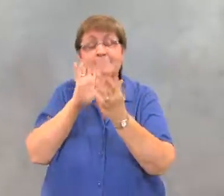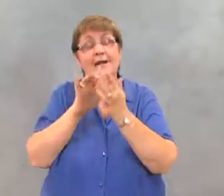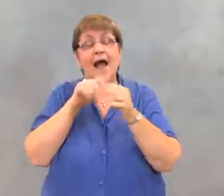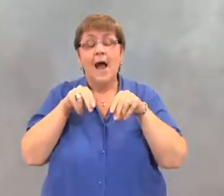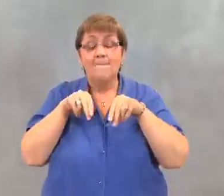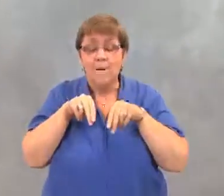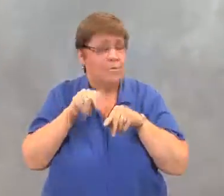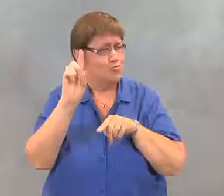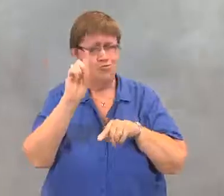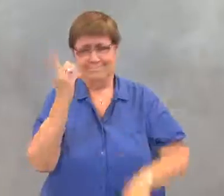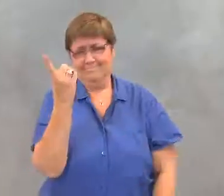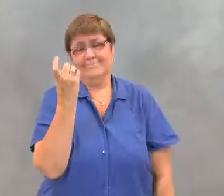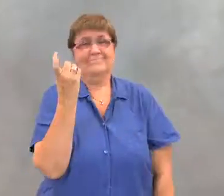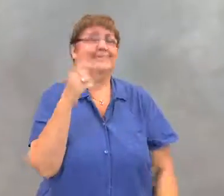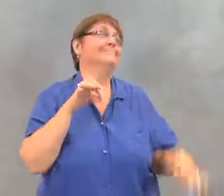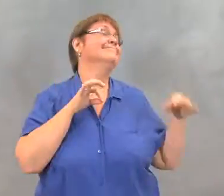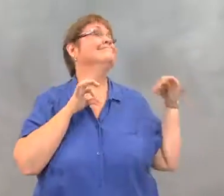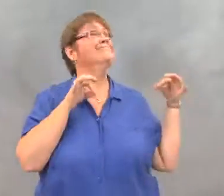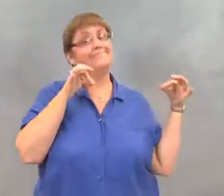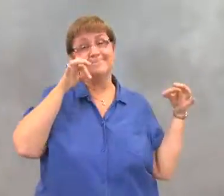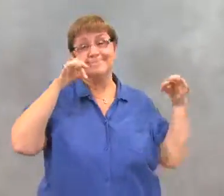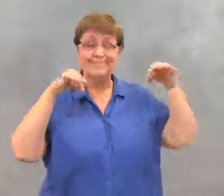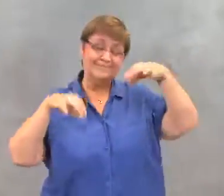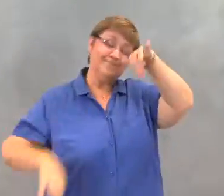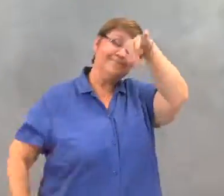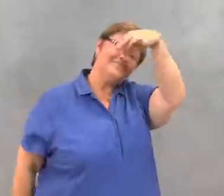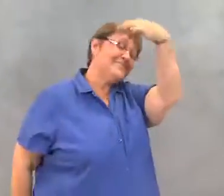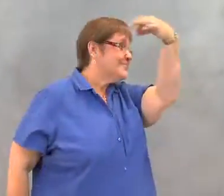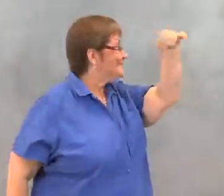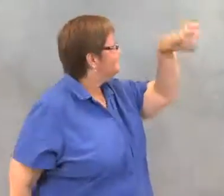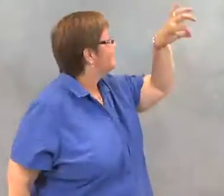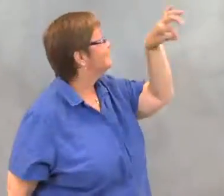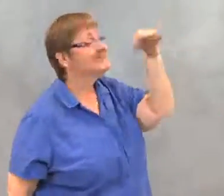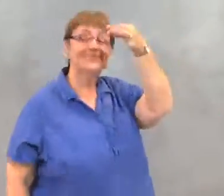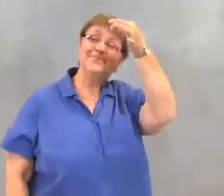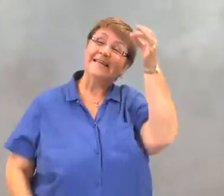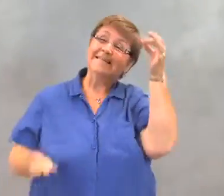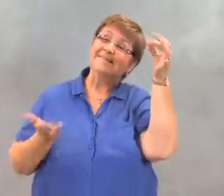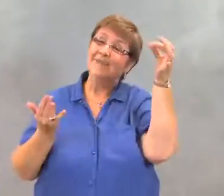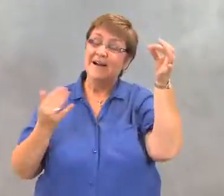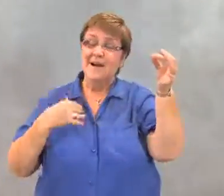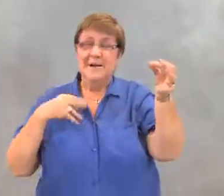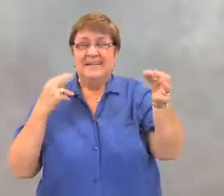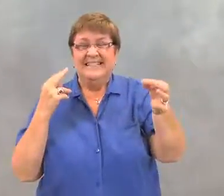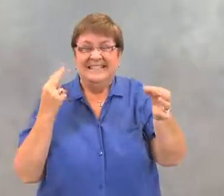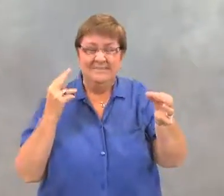Marvin just kept telling him to come all the way out to where he was.